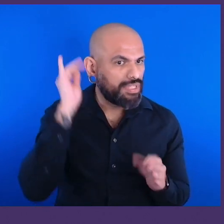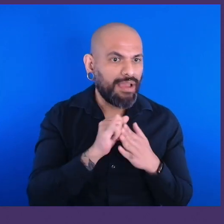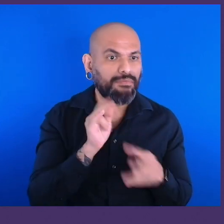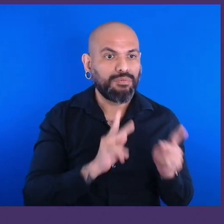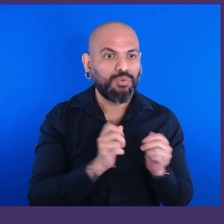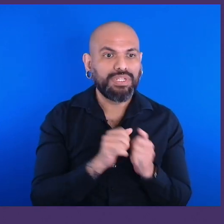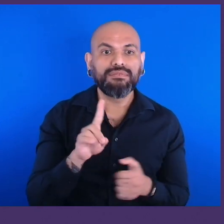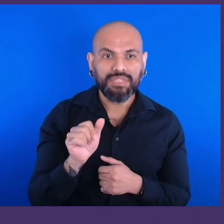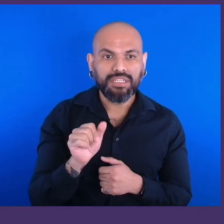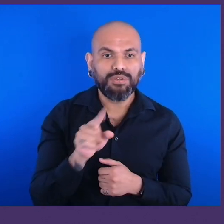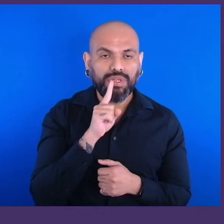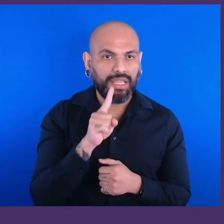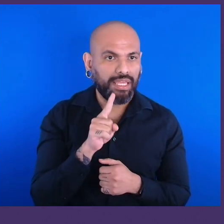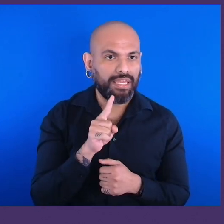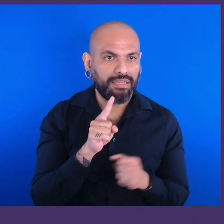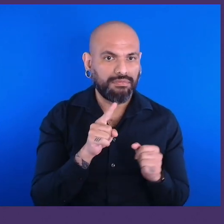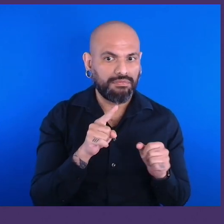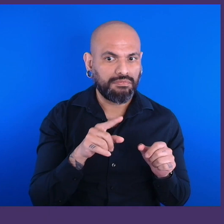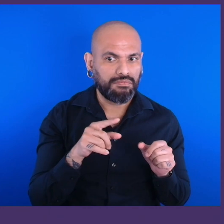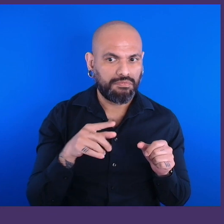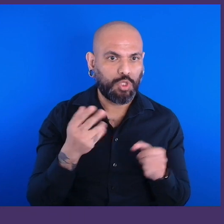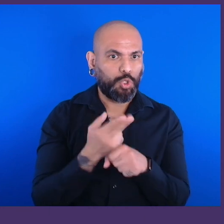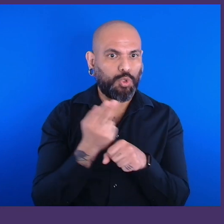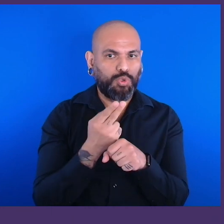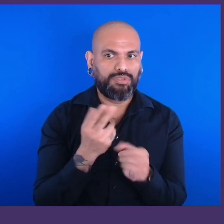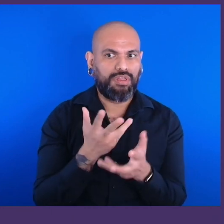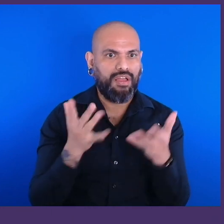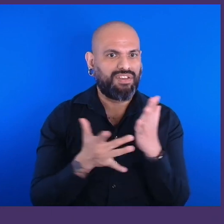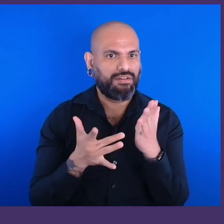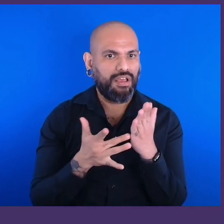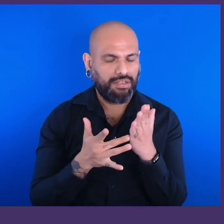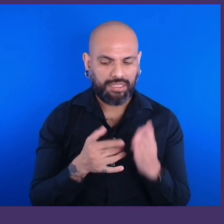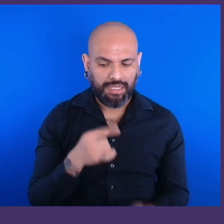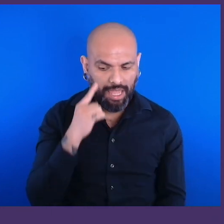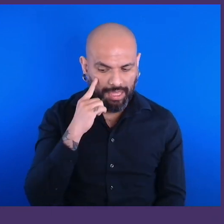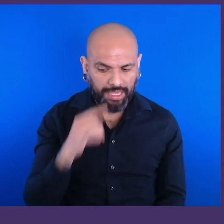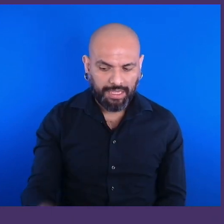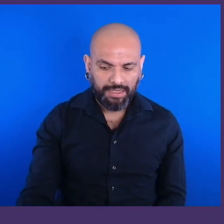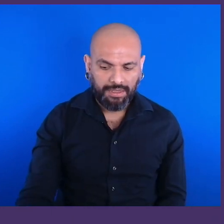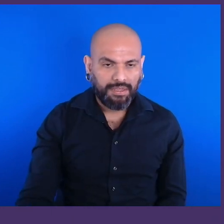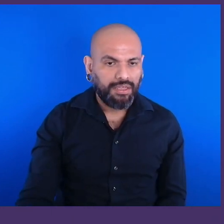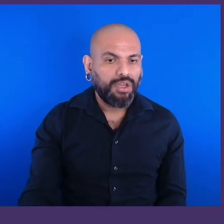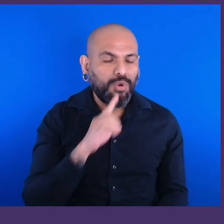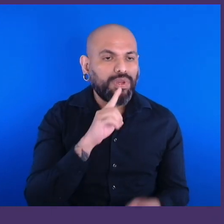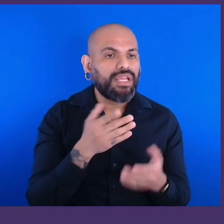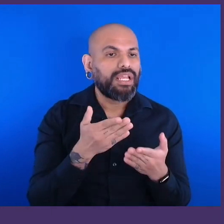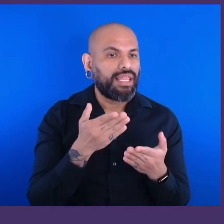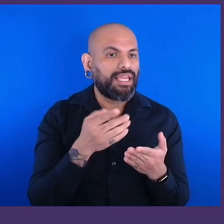of technology and how it has removed most of the barriers